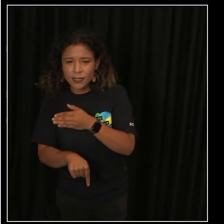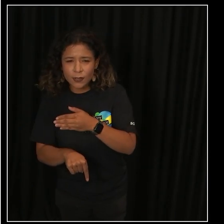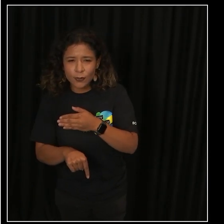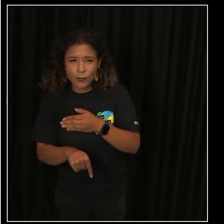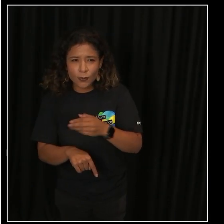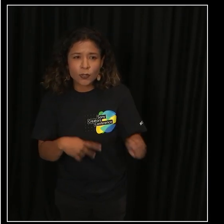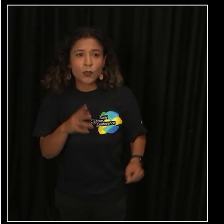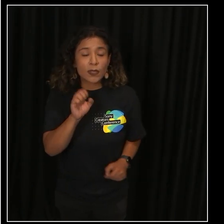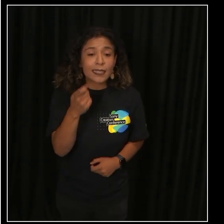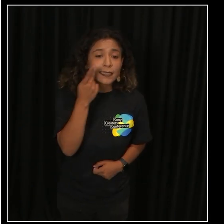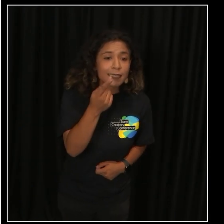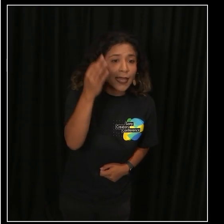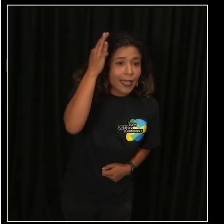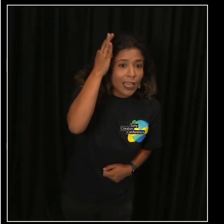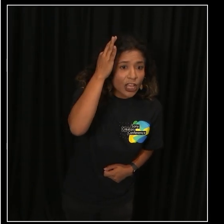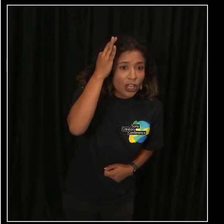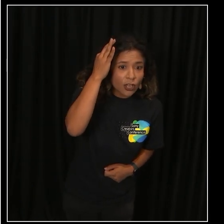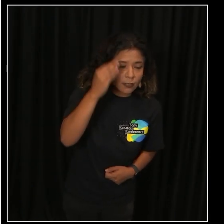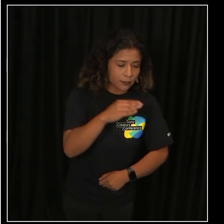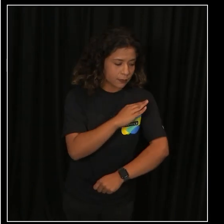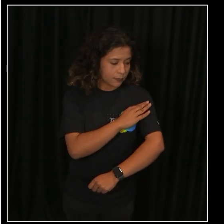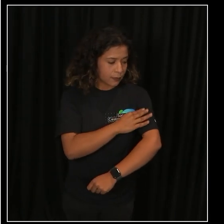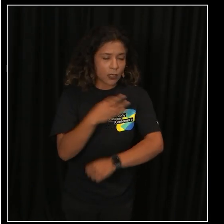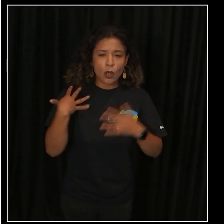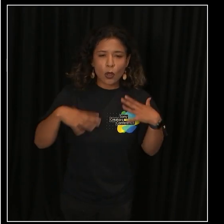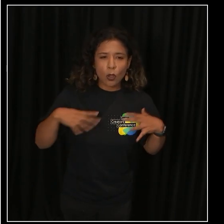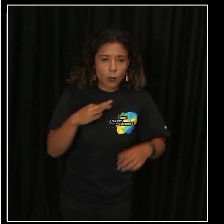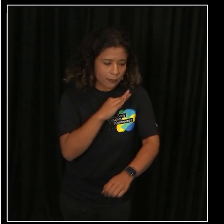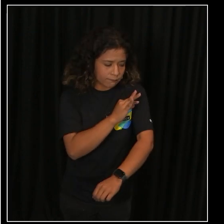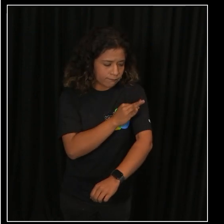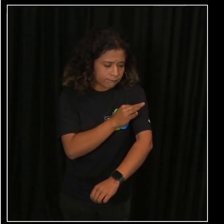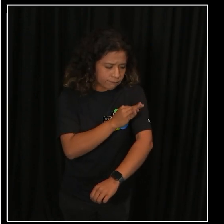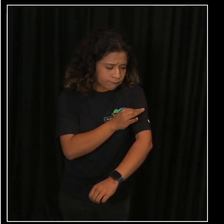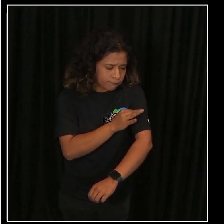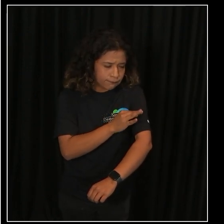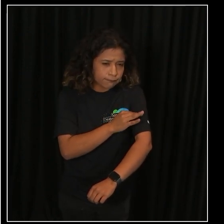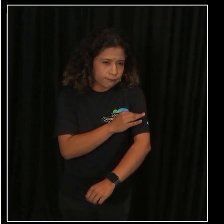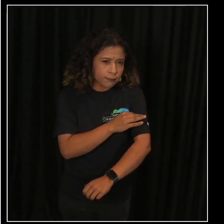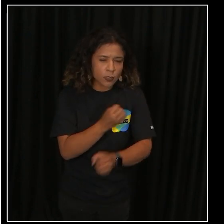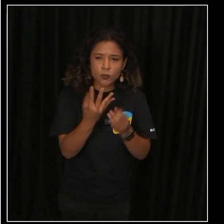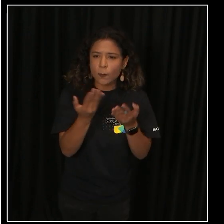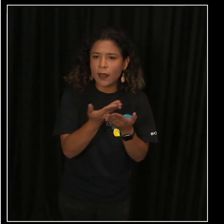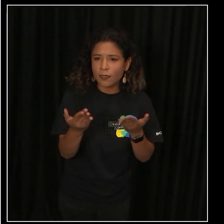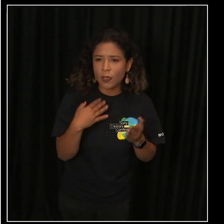you can look up folds in the clothes, that sort of thing. There's a bunch of stuff being captured and these sorts of things